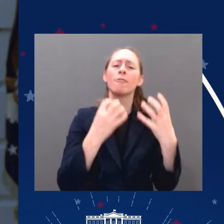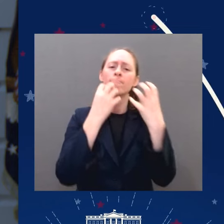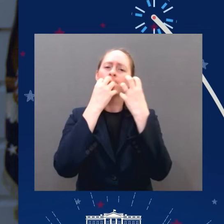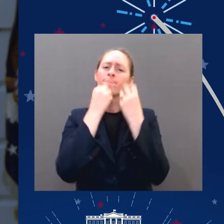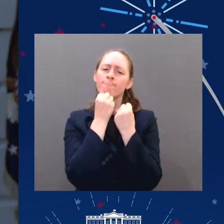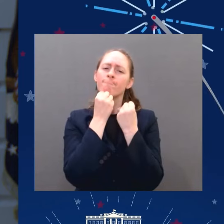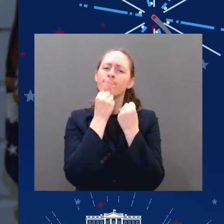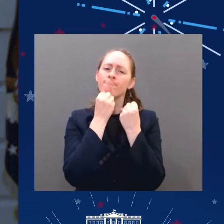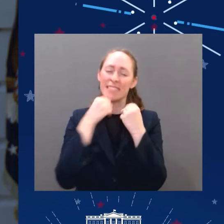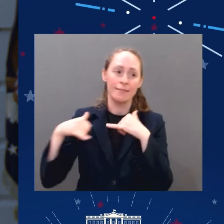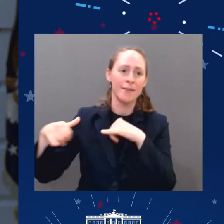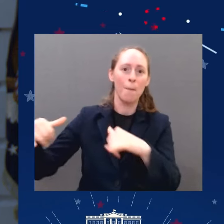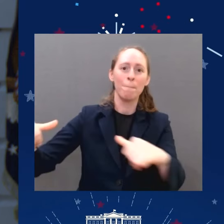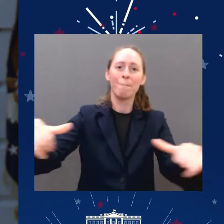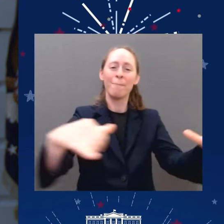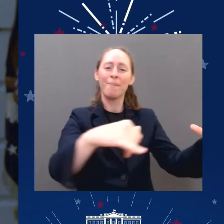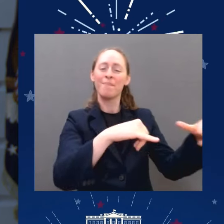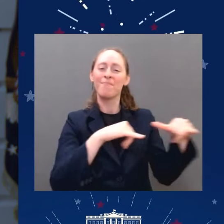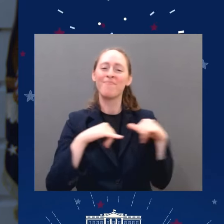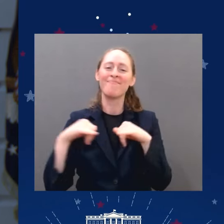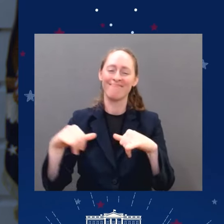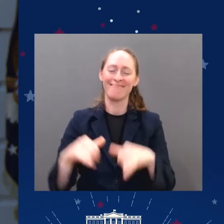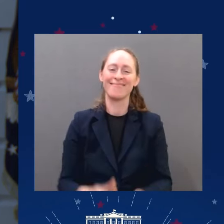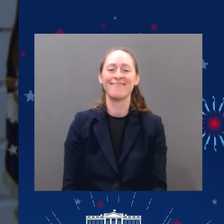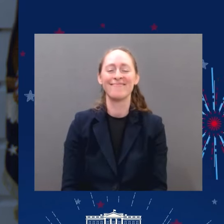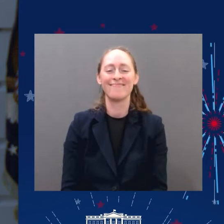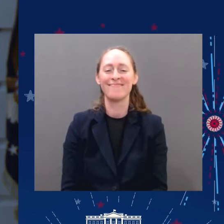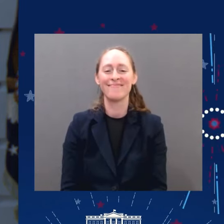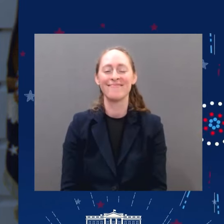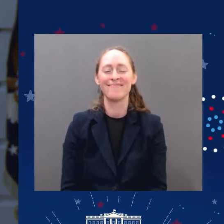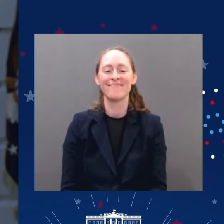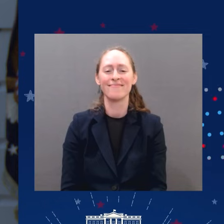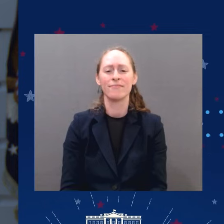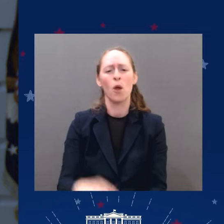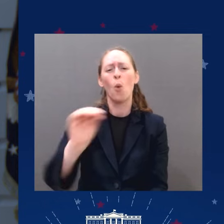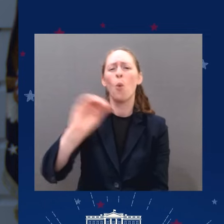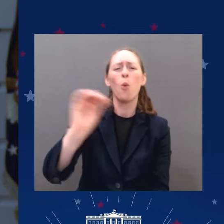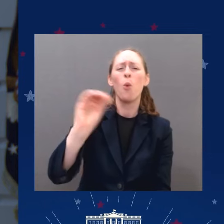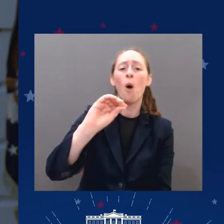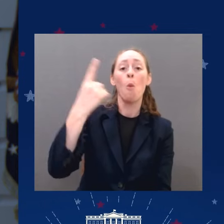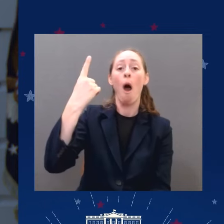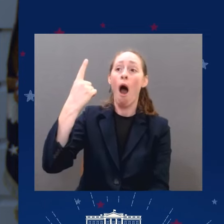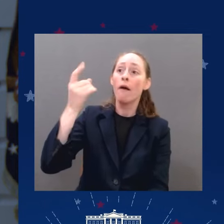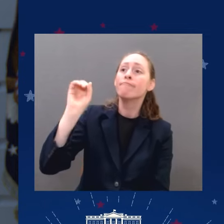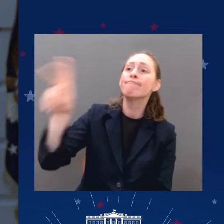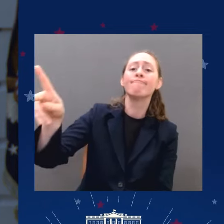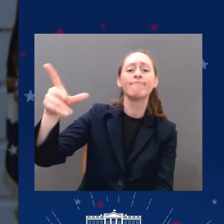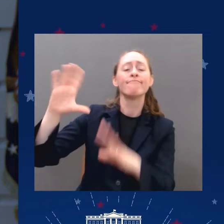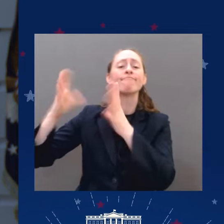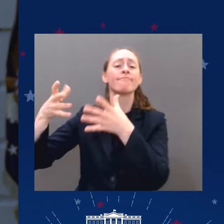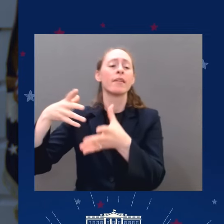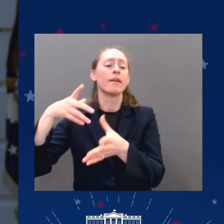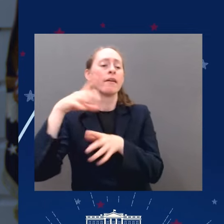a project that has come up short in many ways but which continues even in this hour;